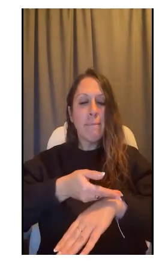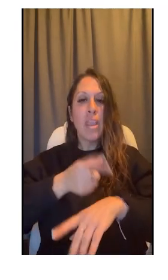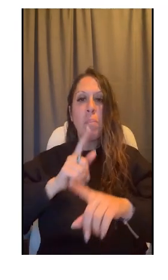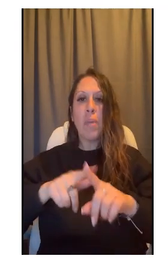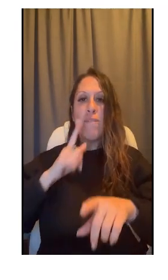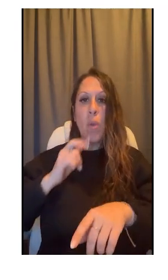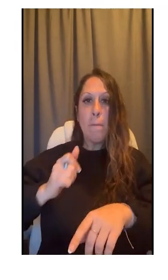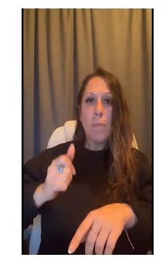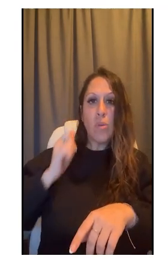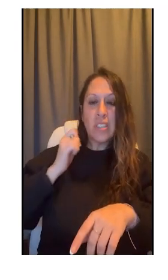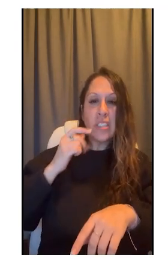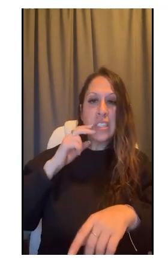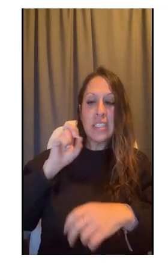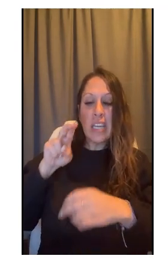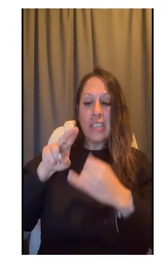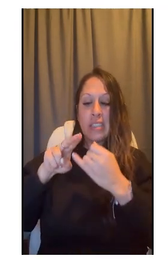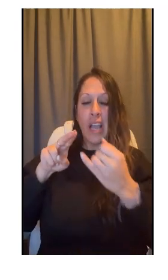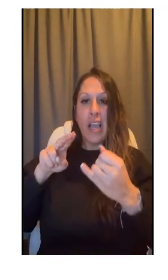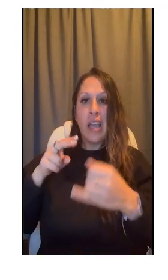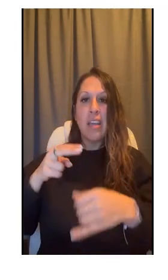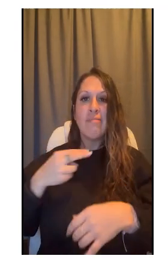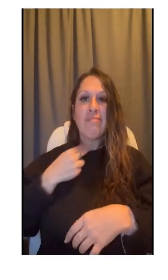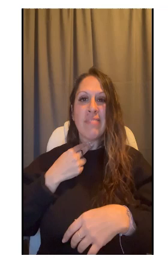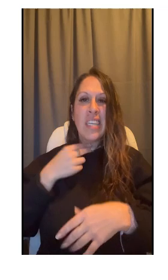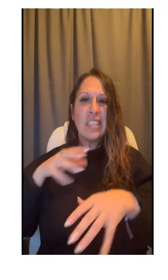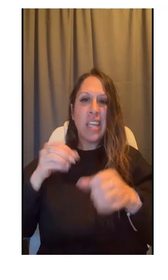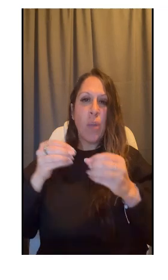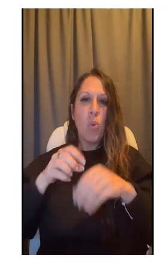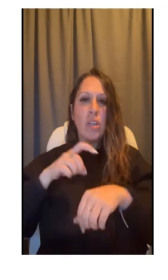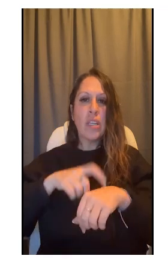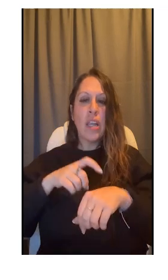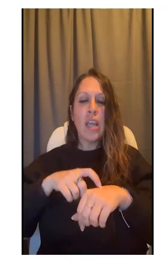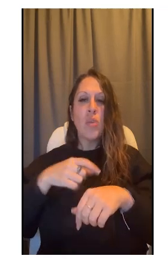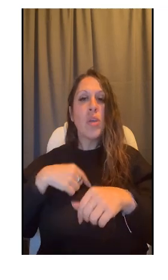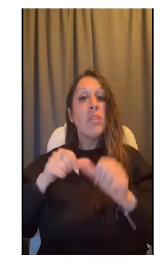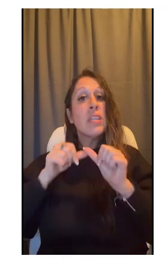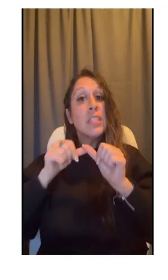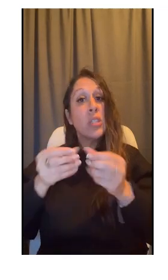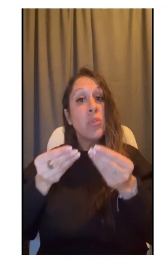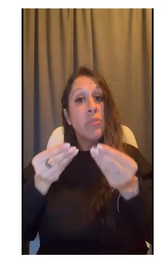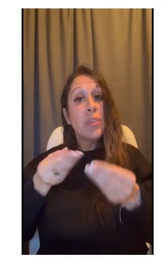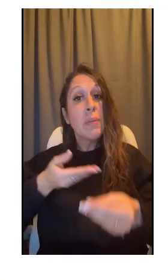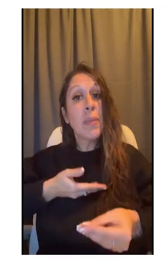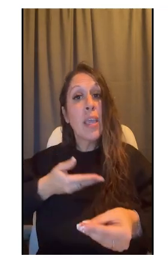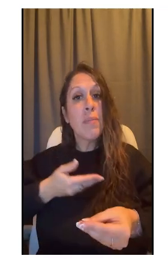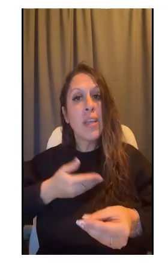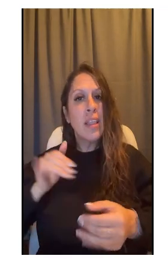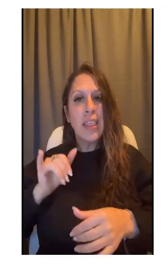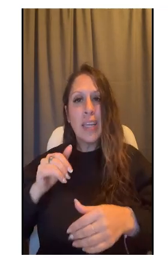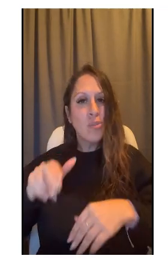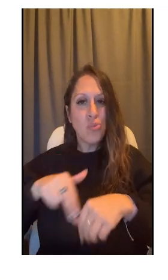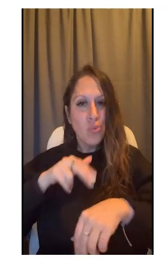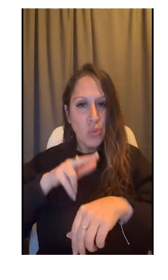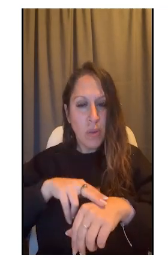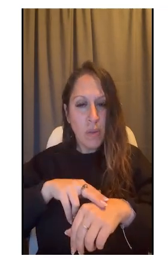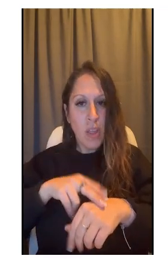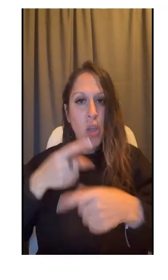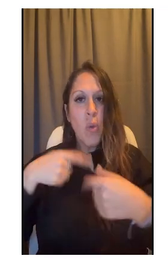but for posterior tongue ties, it can take a little bit more time. So we recommend that you continue to feed the baby the way you've been feeding them while you